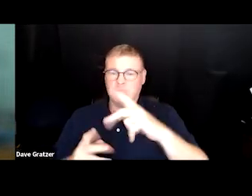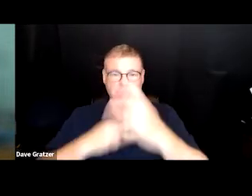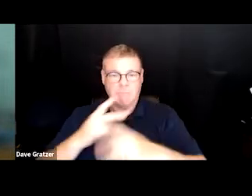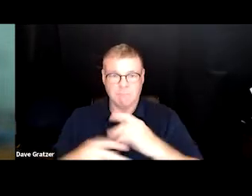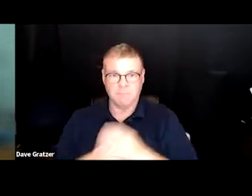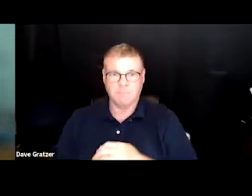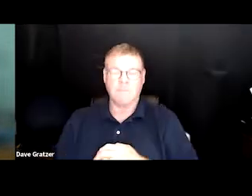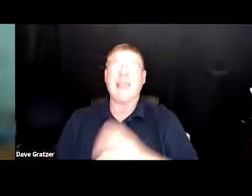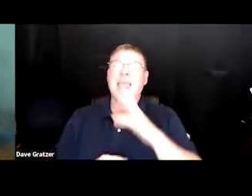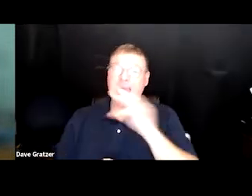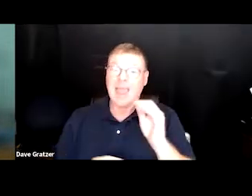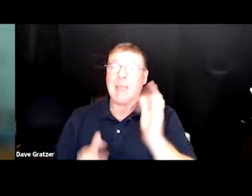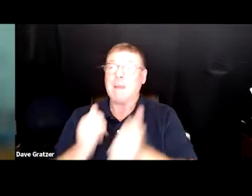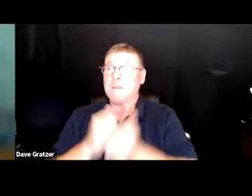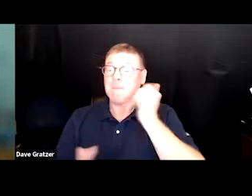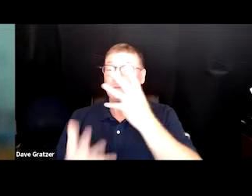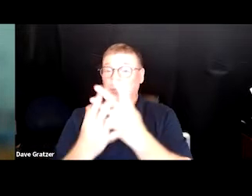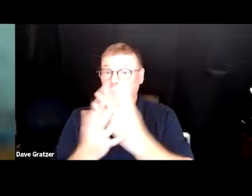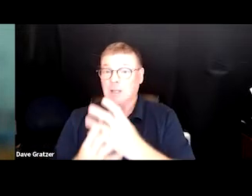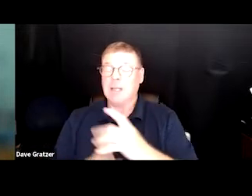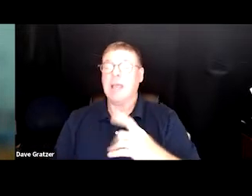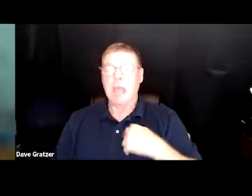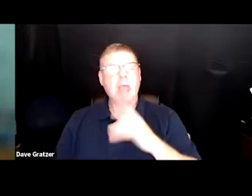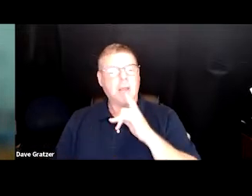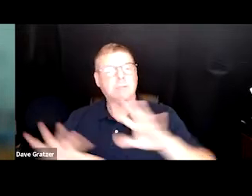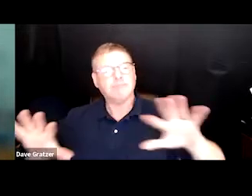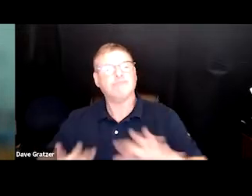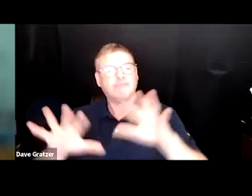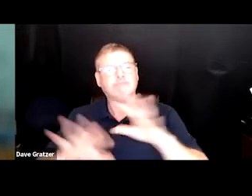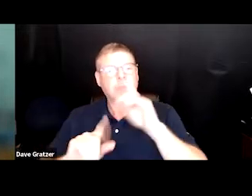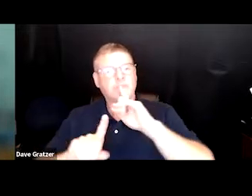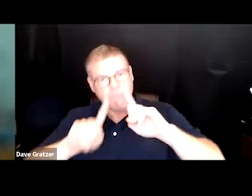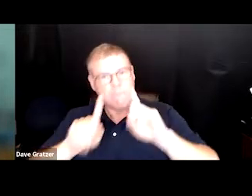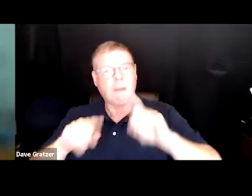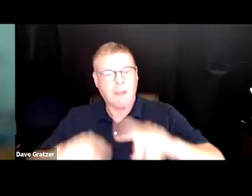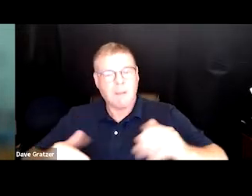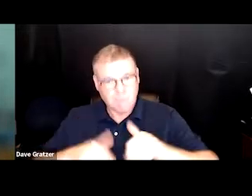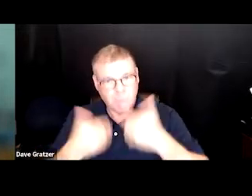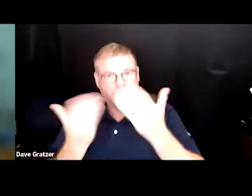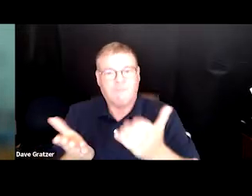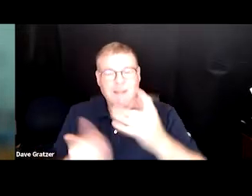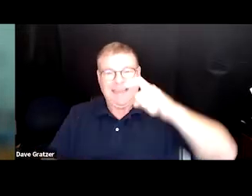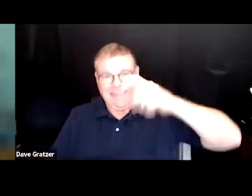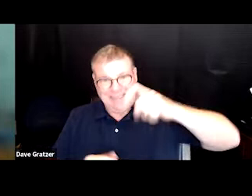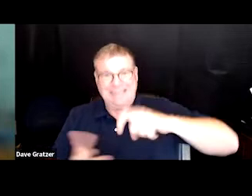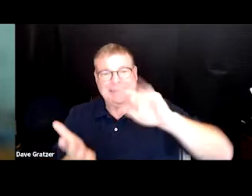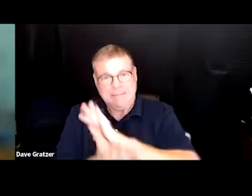I have to say that most jails have been diligent and responsive in the providing of necessary documentation,